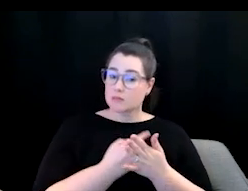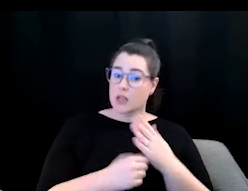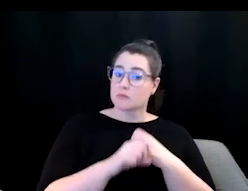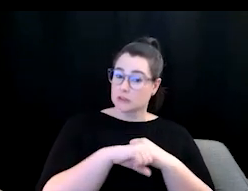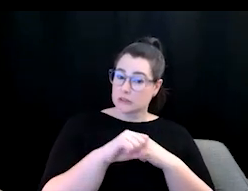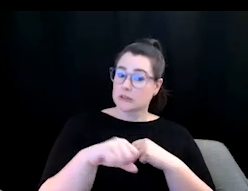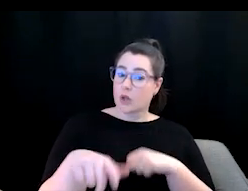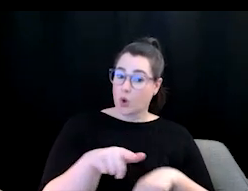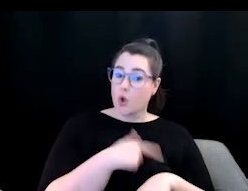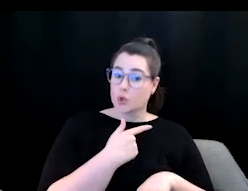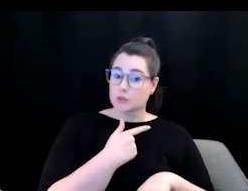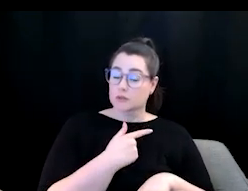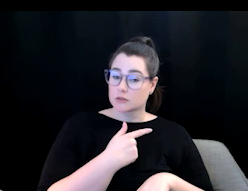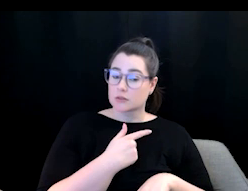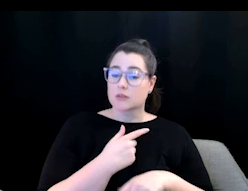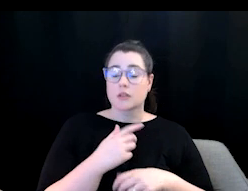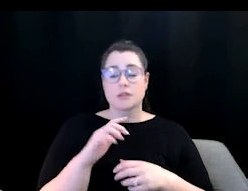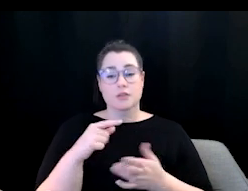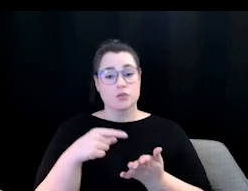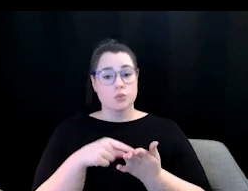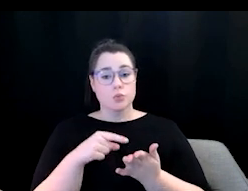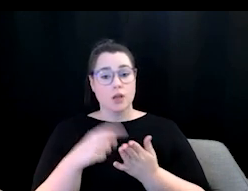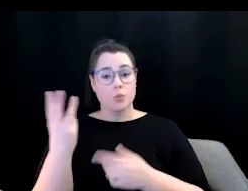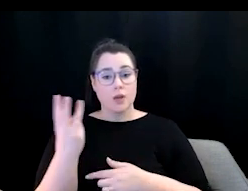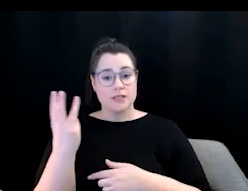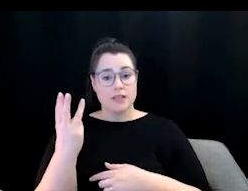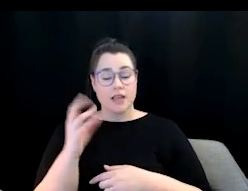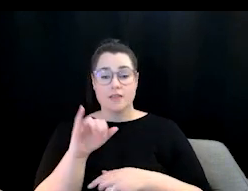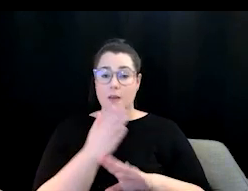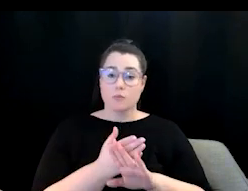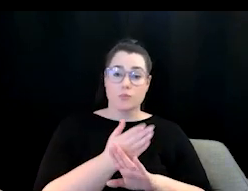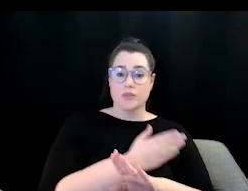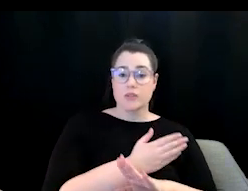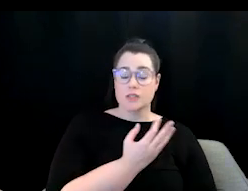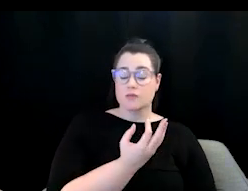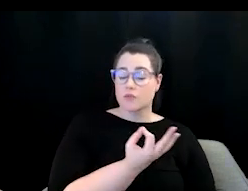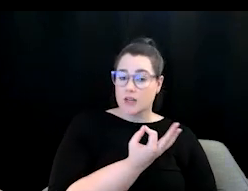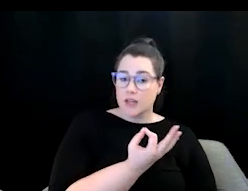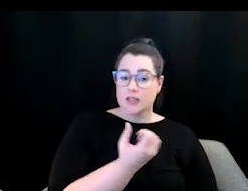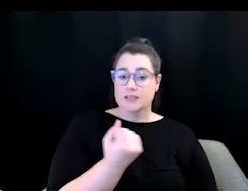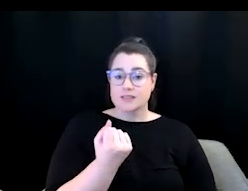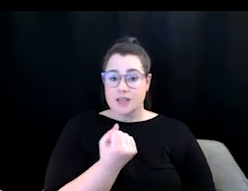So the deadline is on a Wednesday, that previous Friday, that previous Saturday probably has an outage.